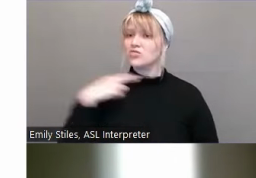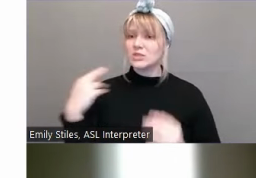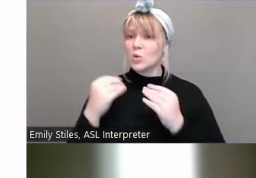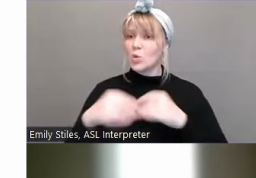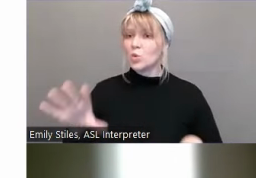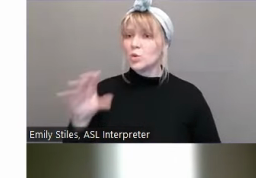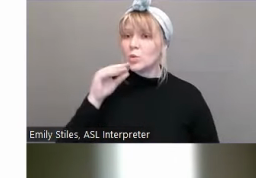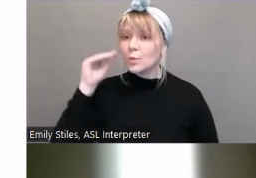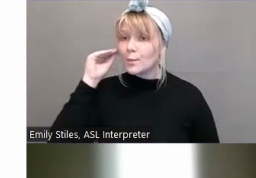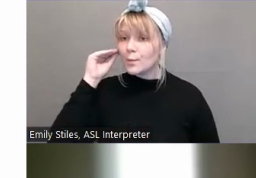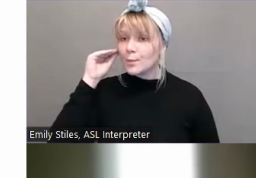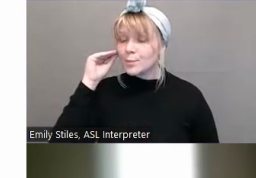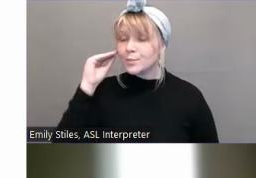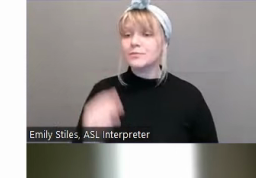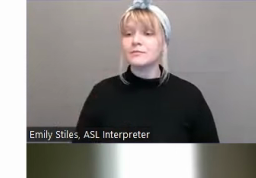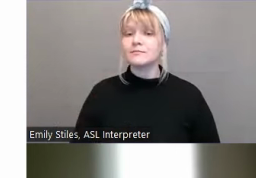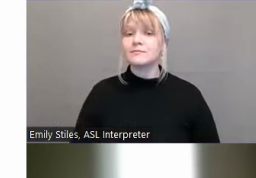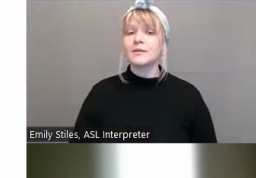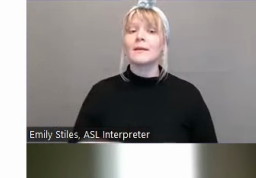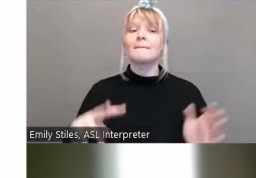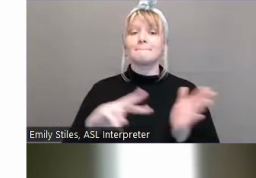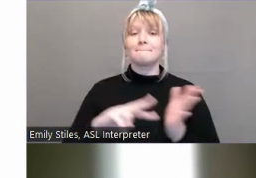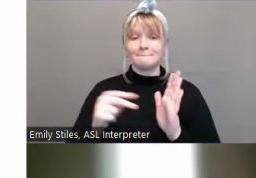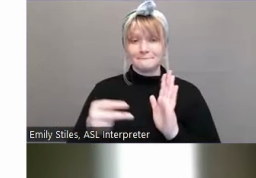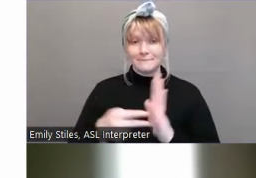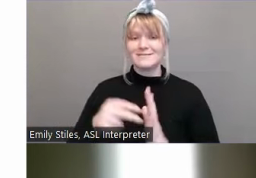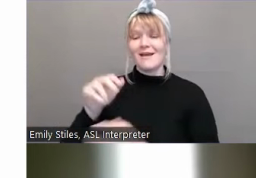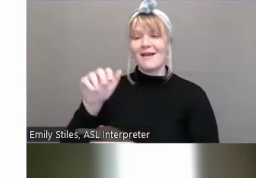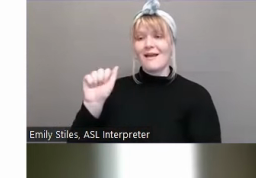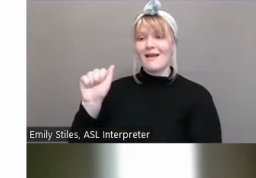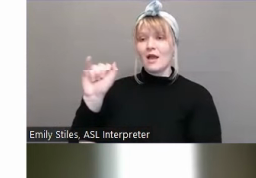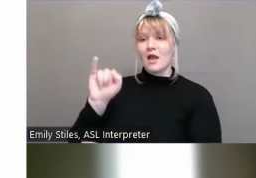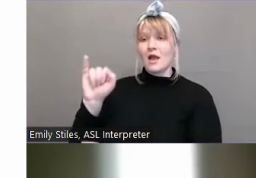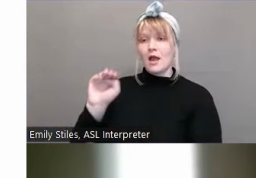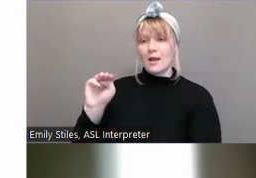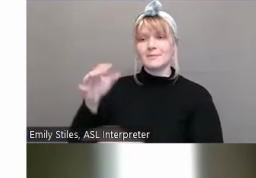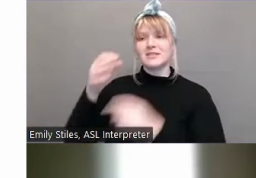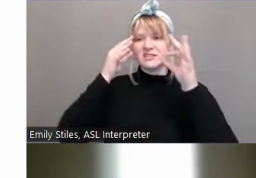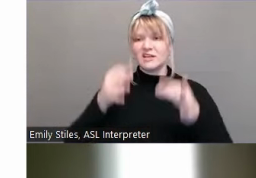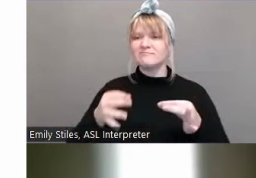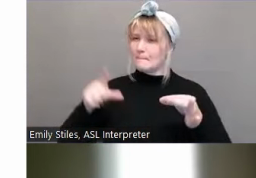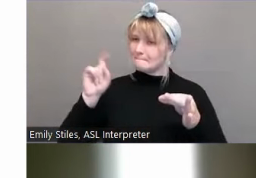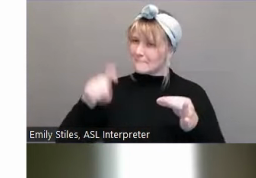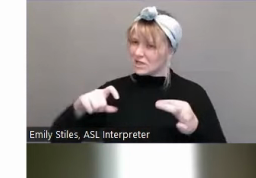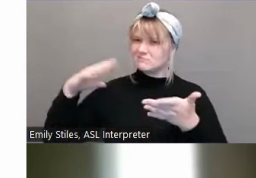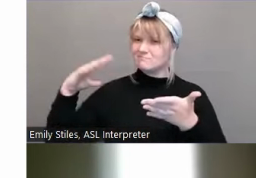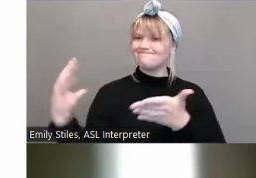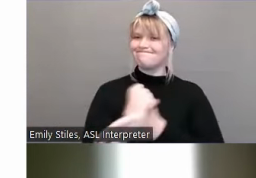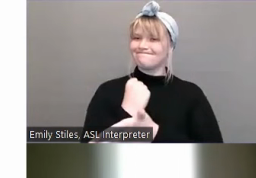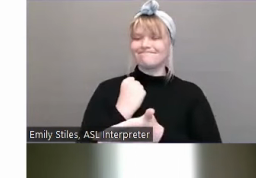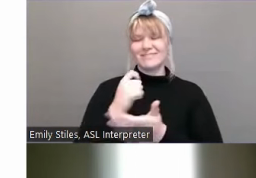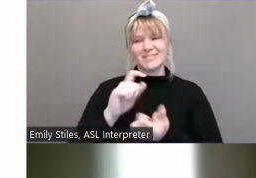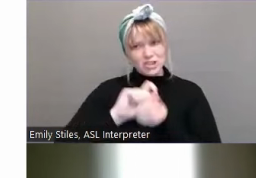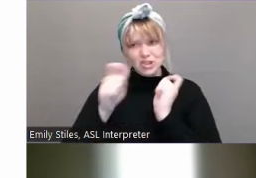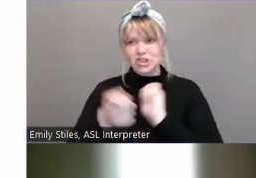Because of this, AIM decided we needed to act and shift away from tradition in an innovative